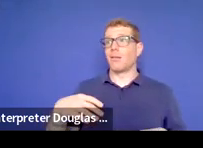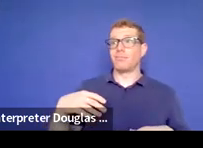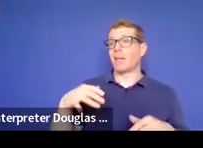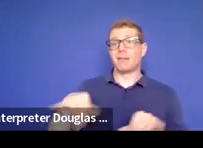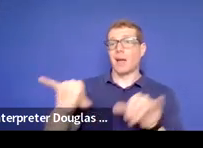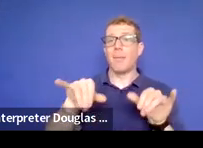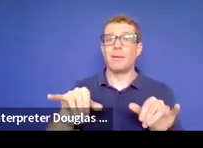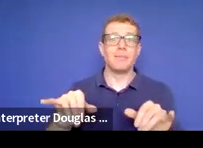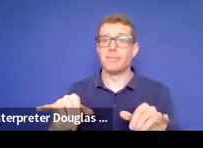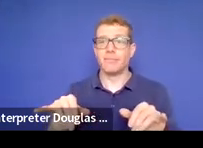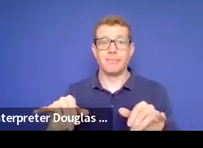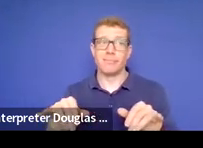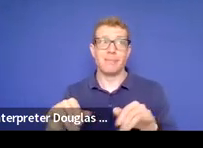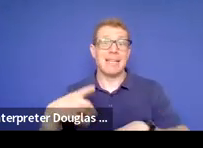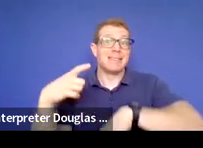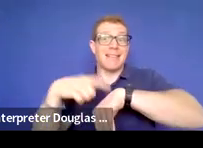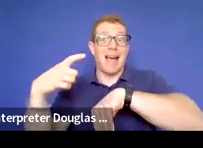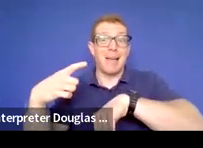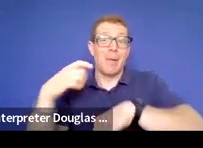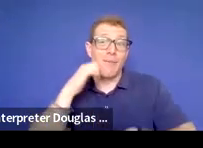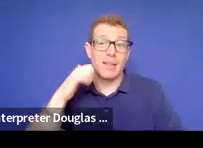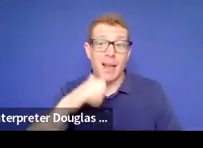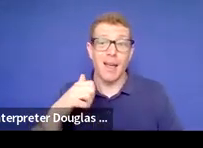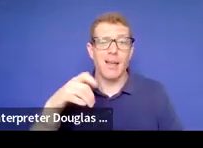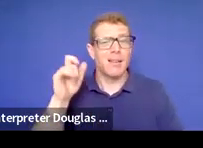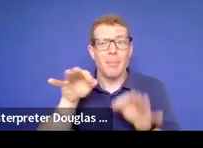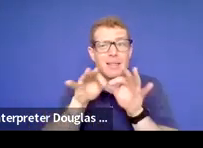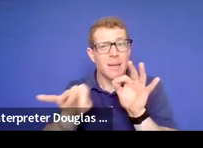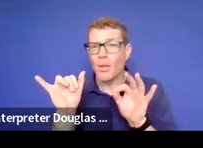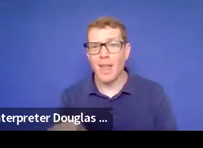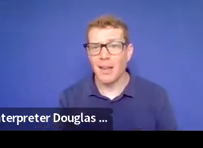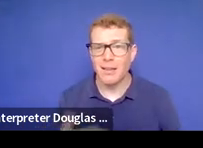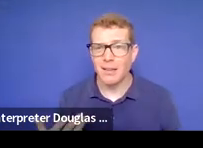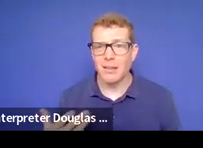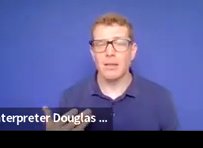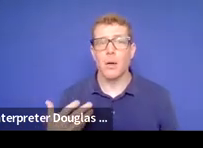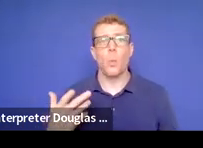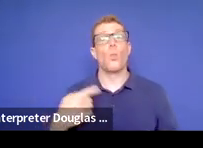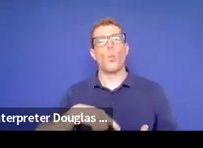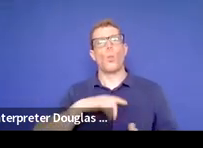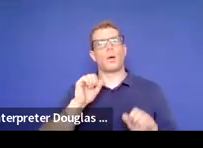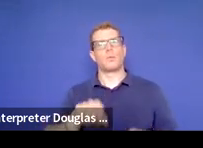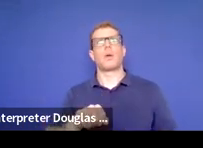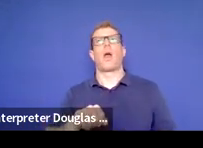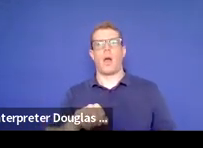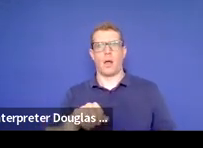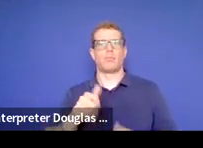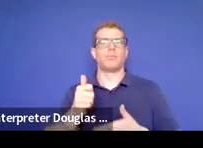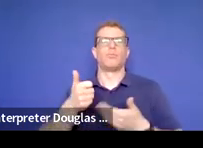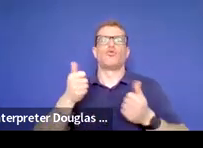It can be as simple as that, and we can certainly help you try to work through some of that.